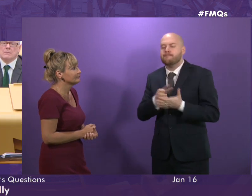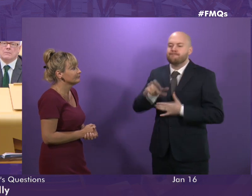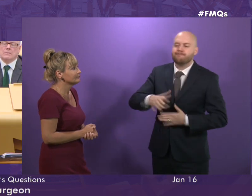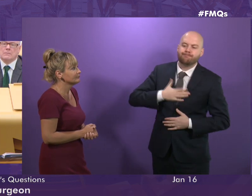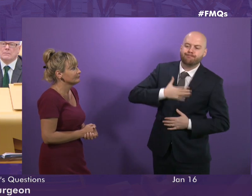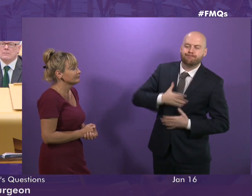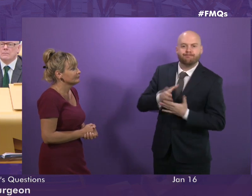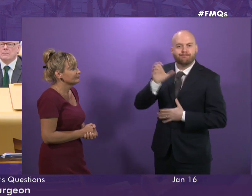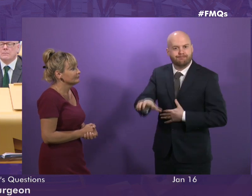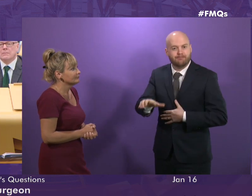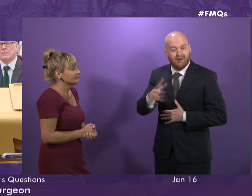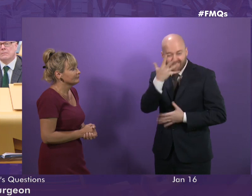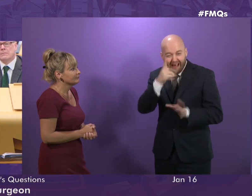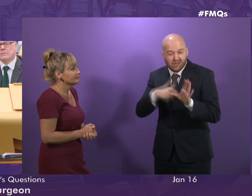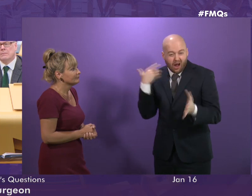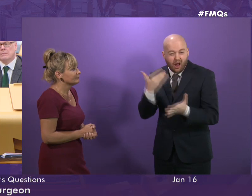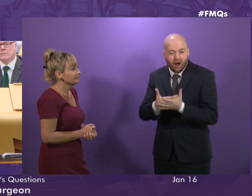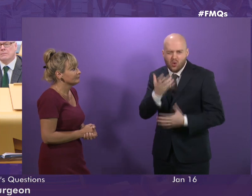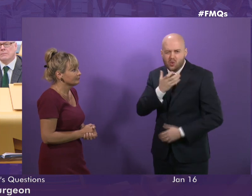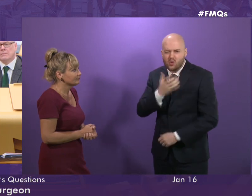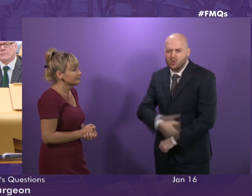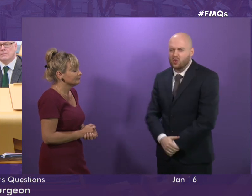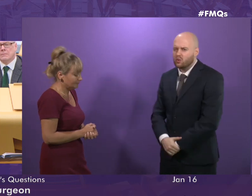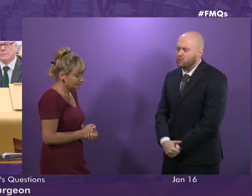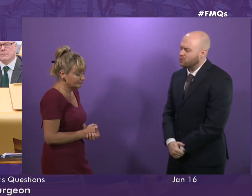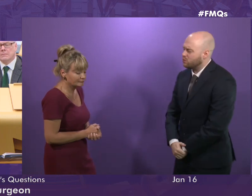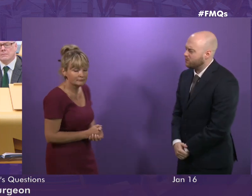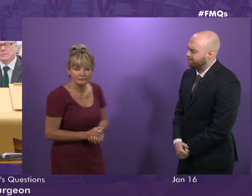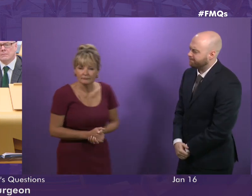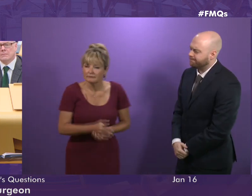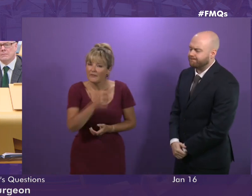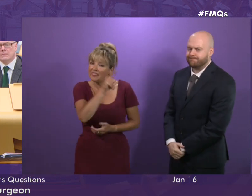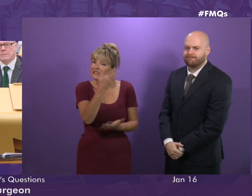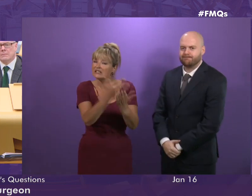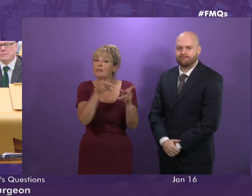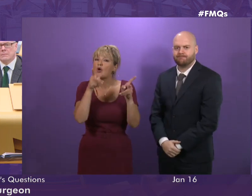Civil claims arise out of a wide variety of situations and are resolved according to their